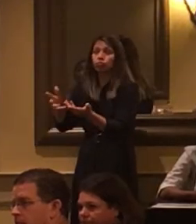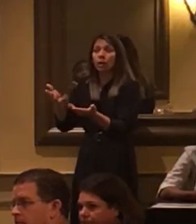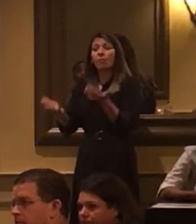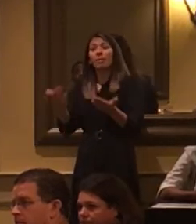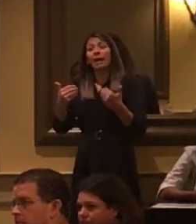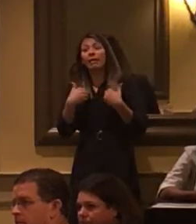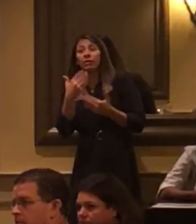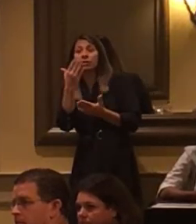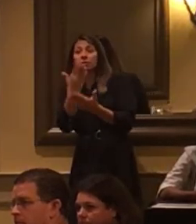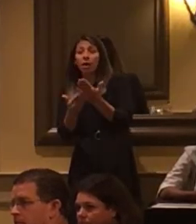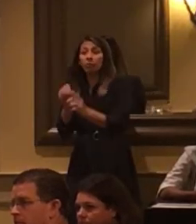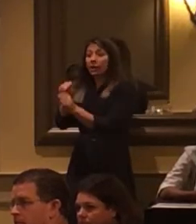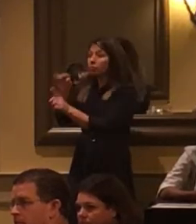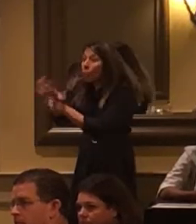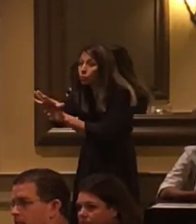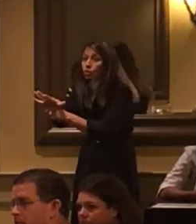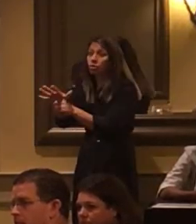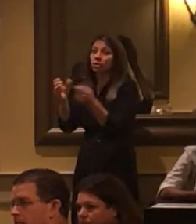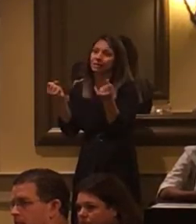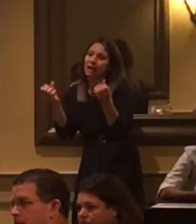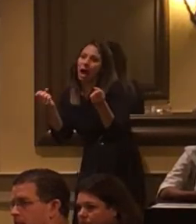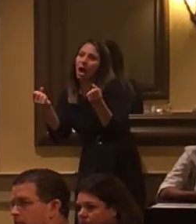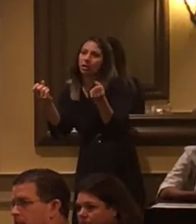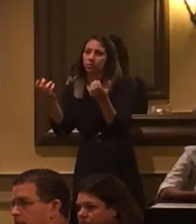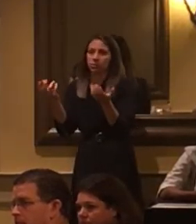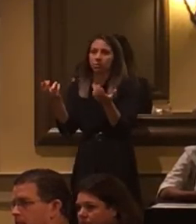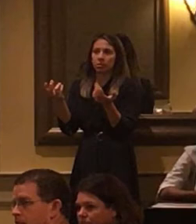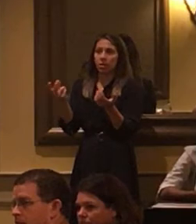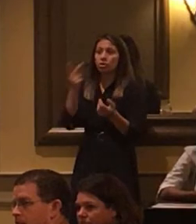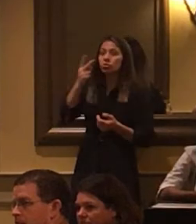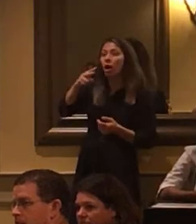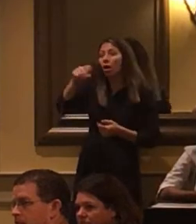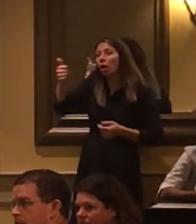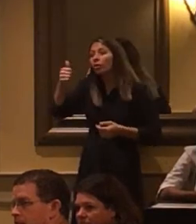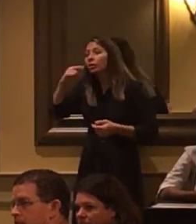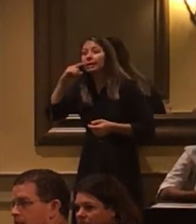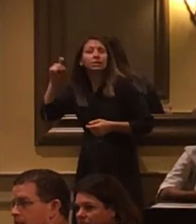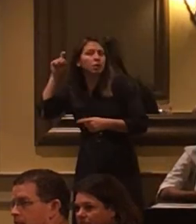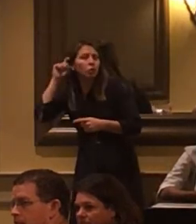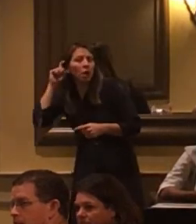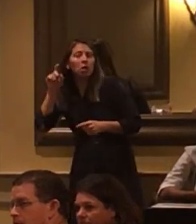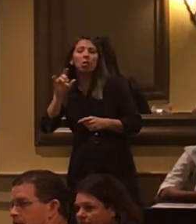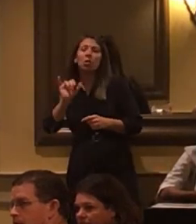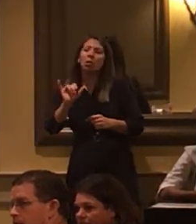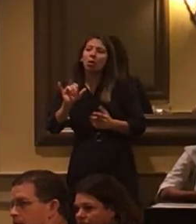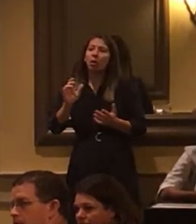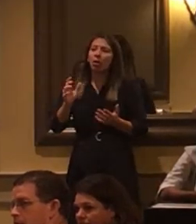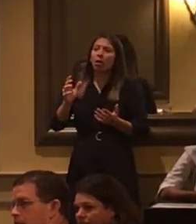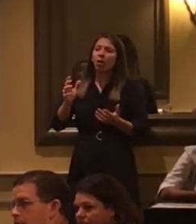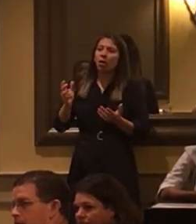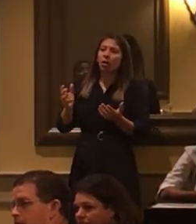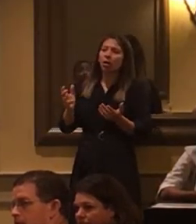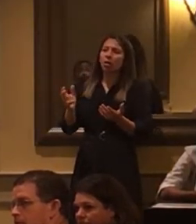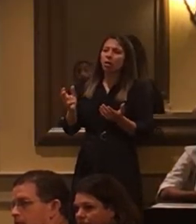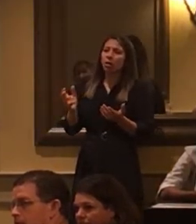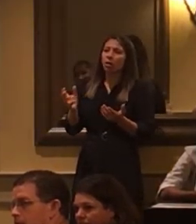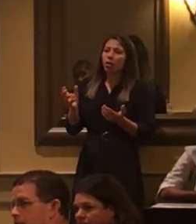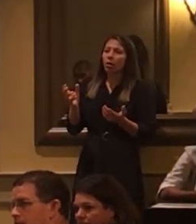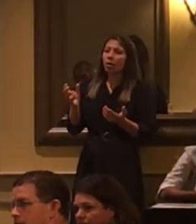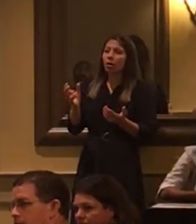and we're able to interact with them. Perhaps having had some exposure to sign and see kid with a hearing aid